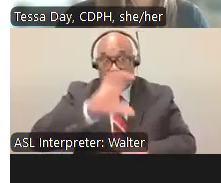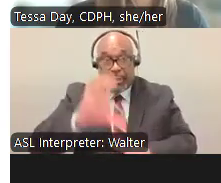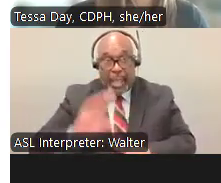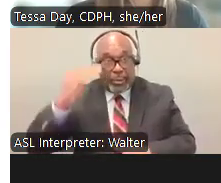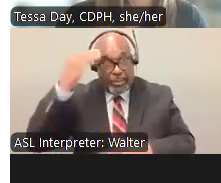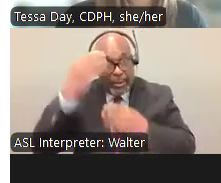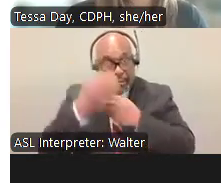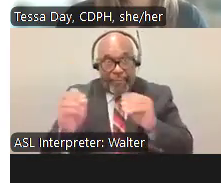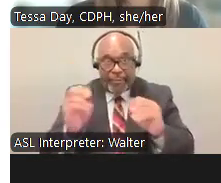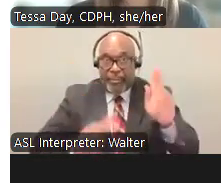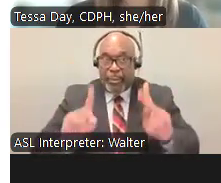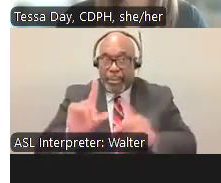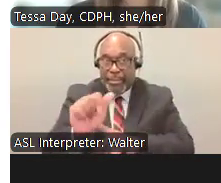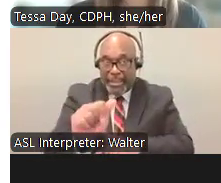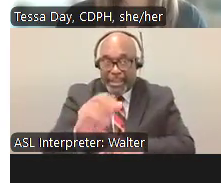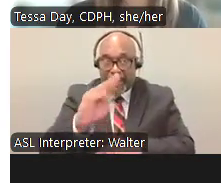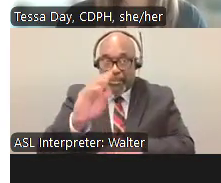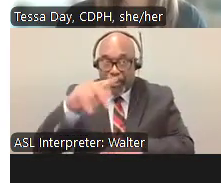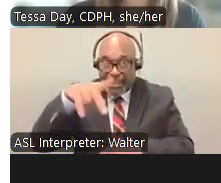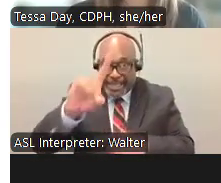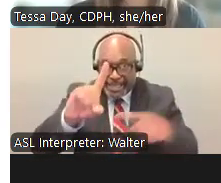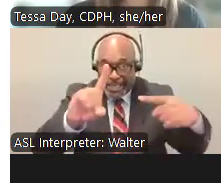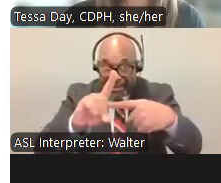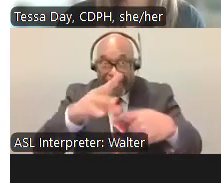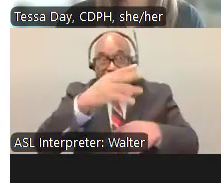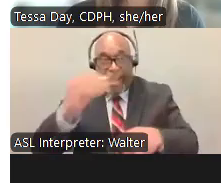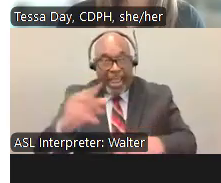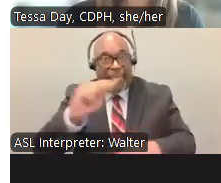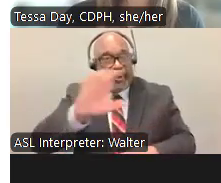13:17:20 People with Disabilities, or 13:17:21 MOPD, and the Chicago Department